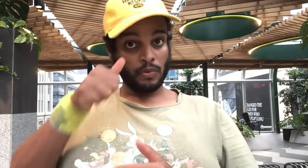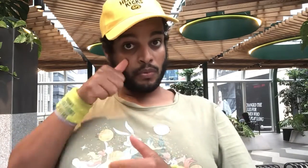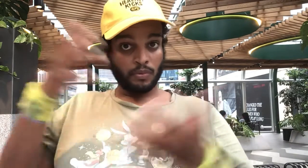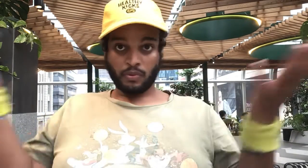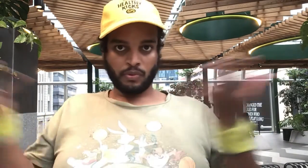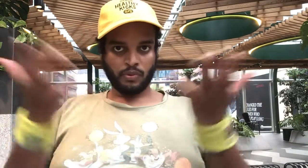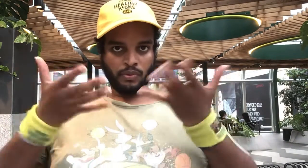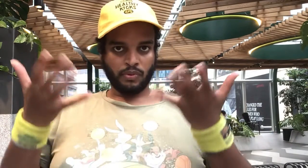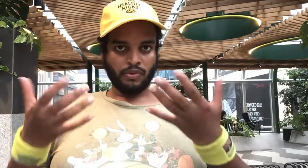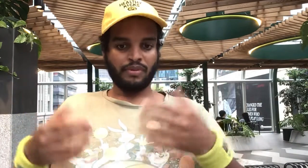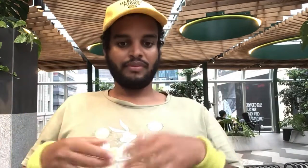Do you Know for Location ?